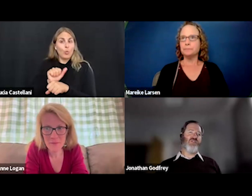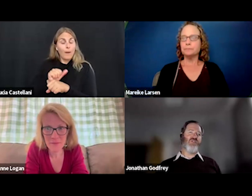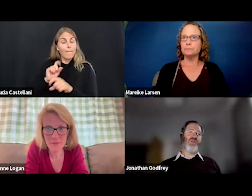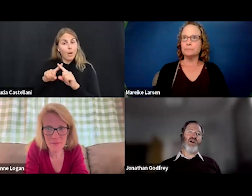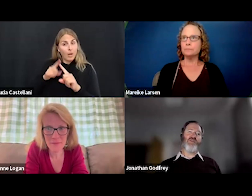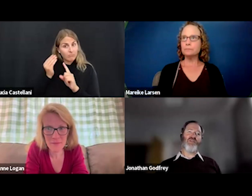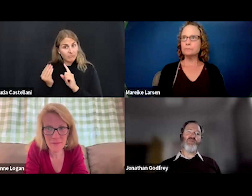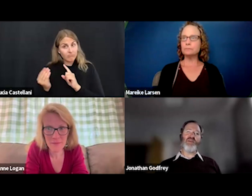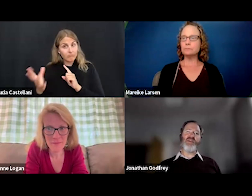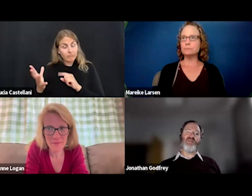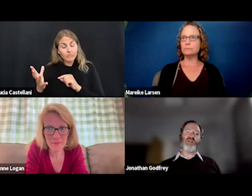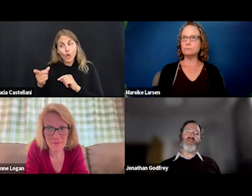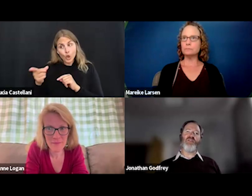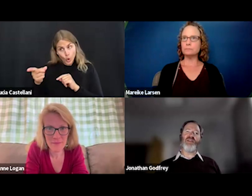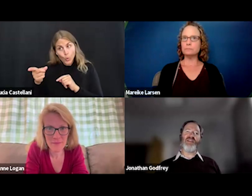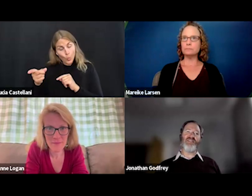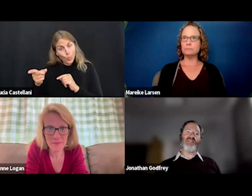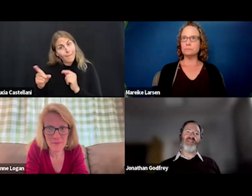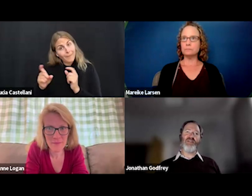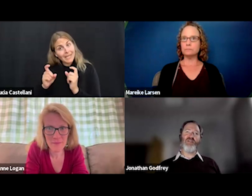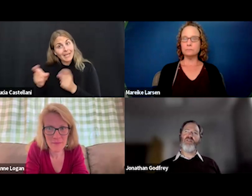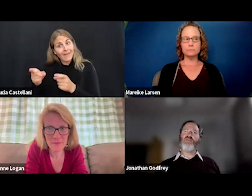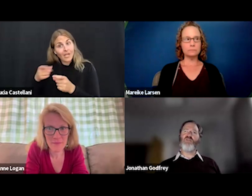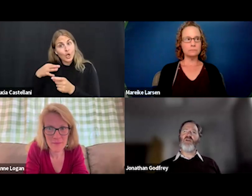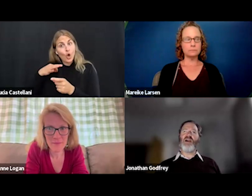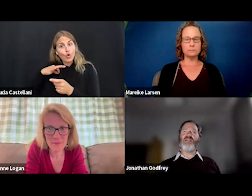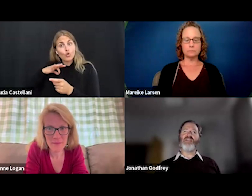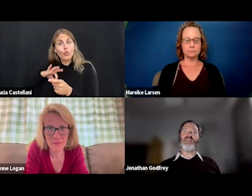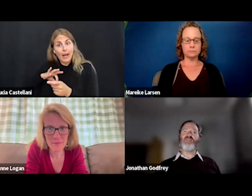you will only be given credit for ideas